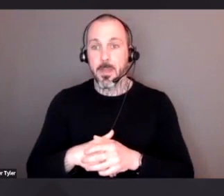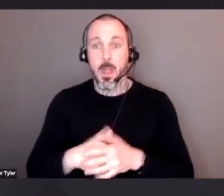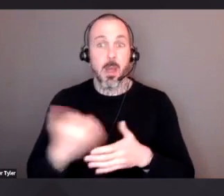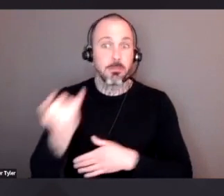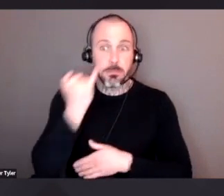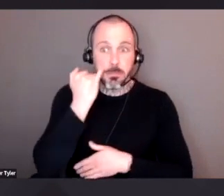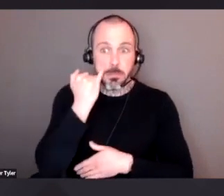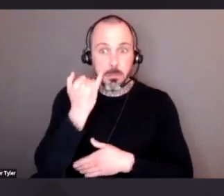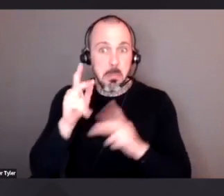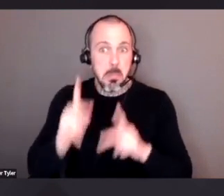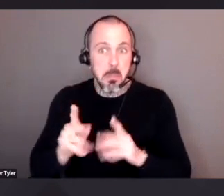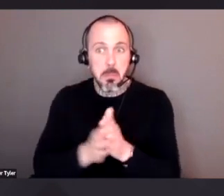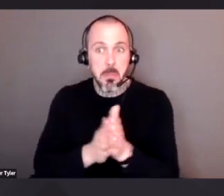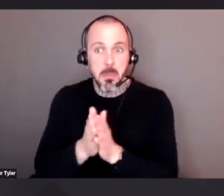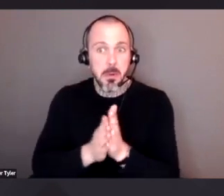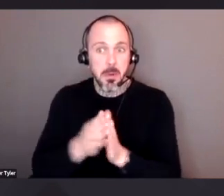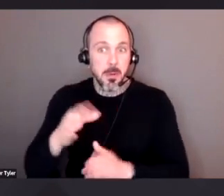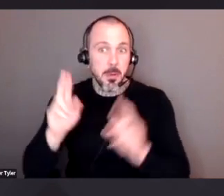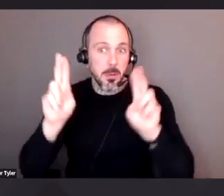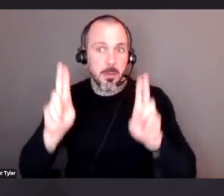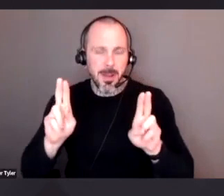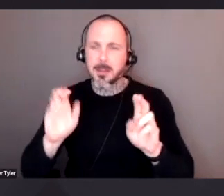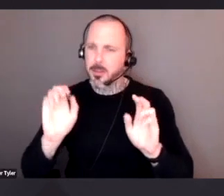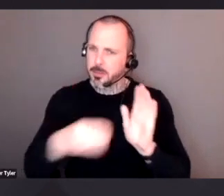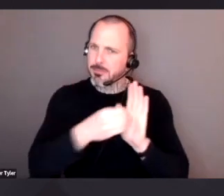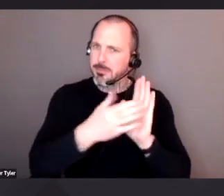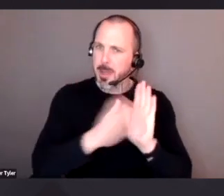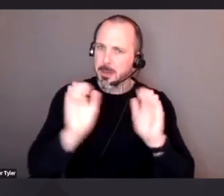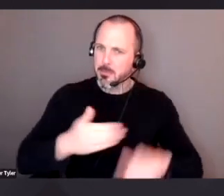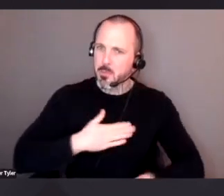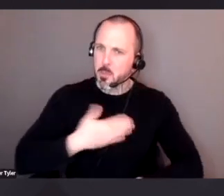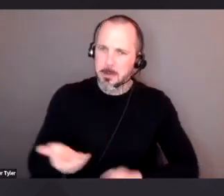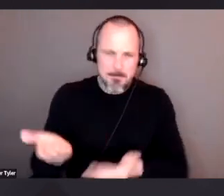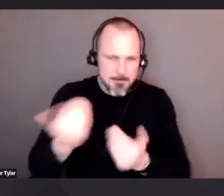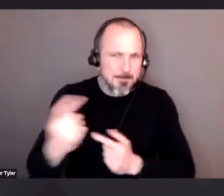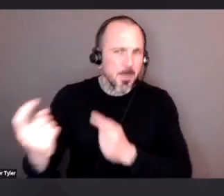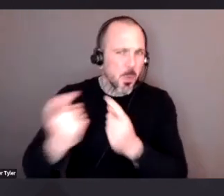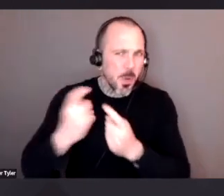As you may already know, accommodation is one of those terms that gets a bad reputation.